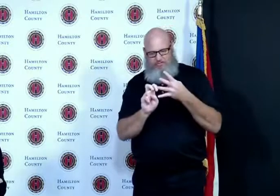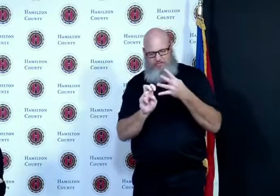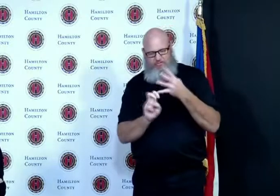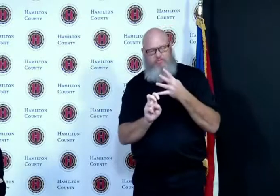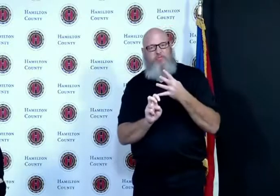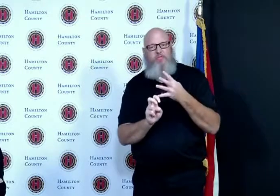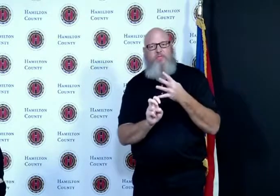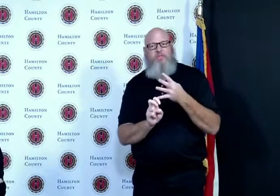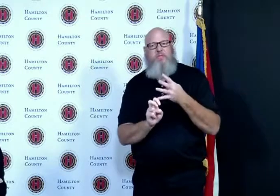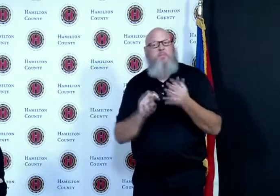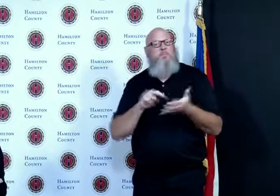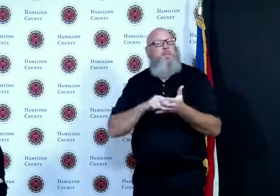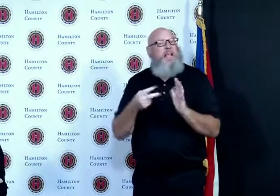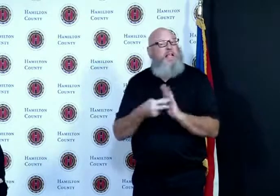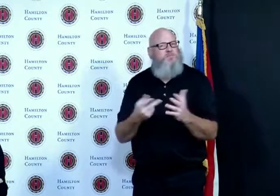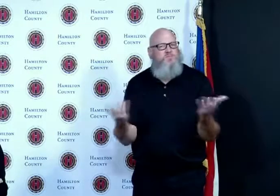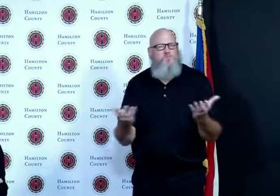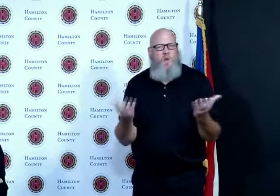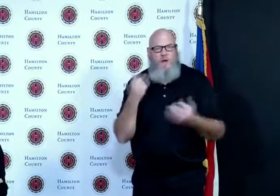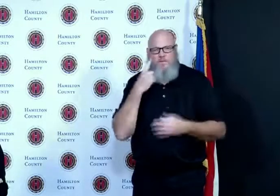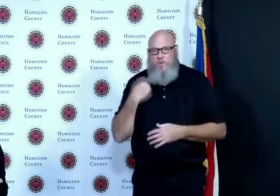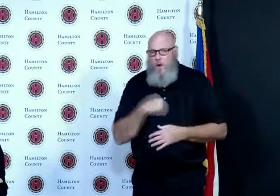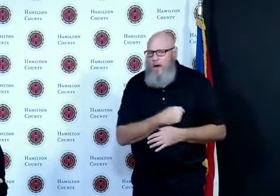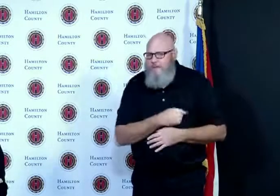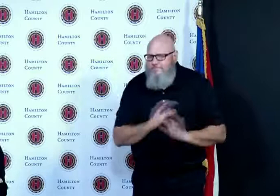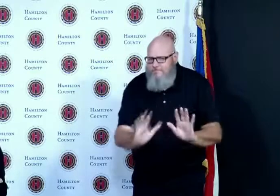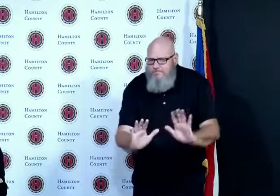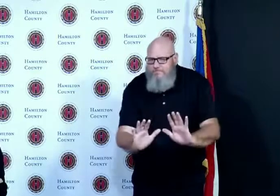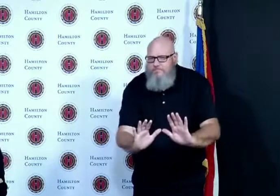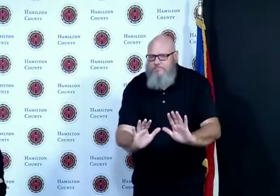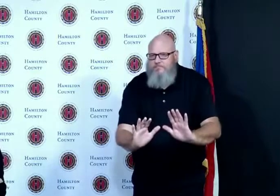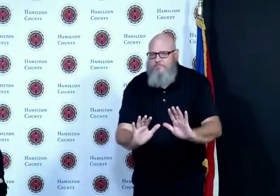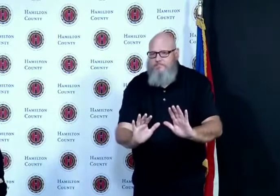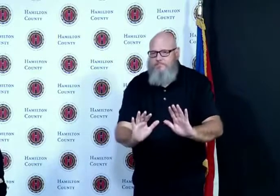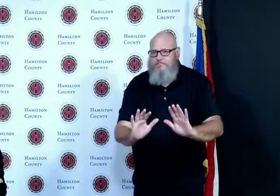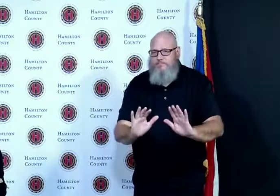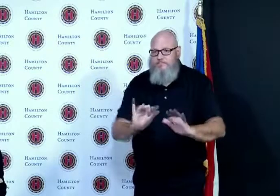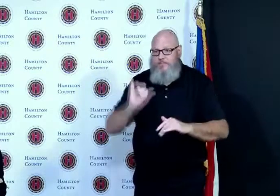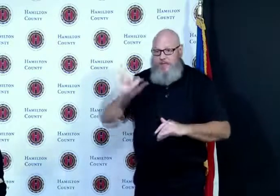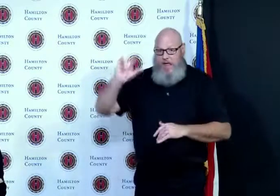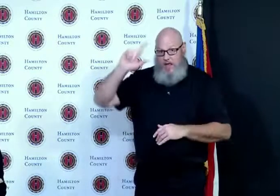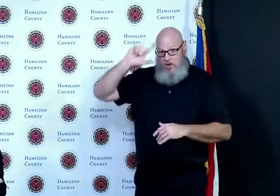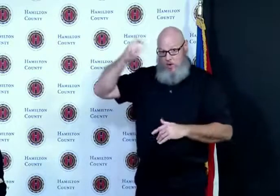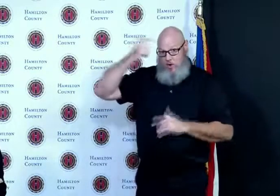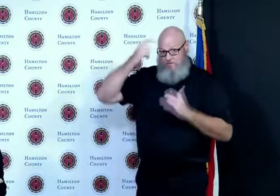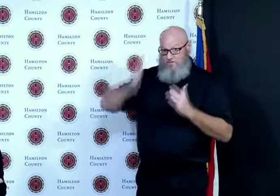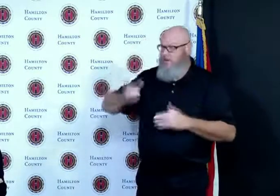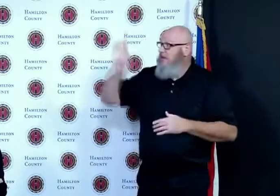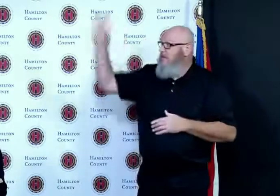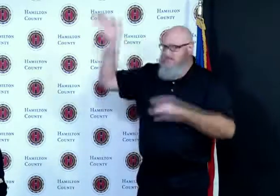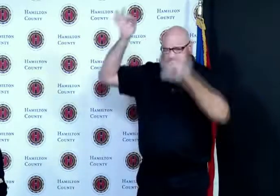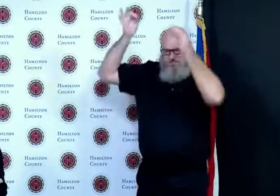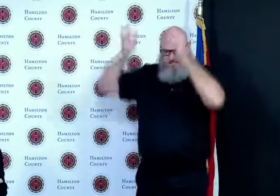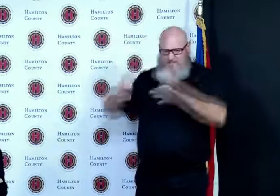designation but what he has said to date is that is the most severe and the most alarming level